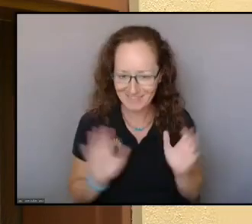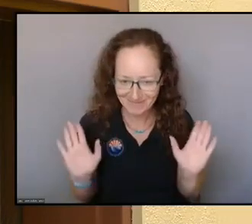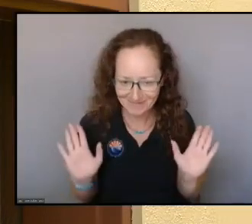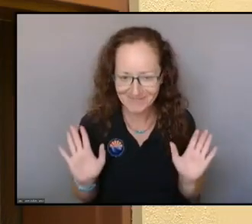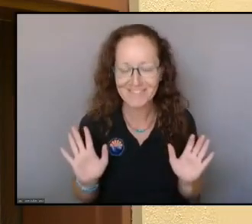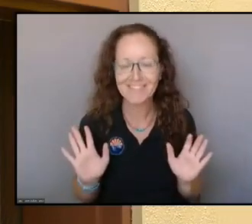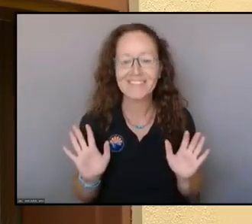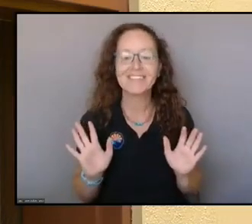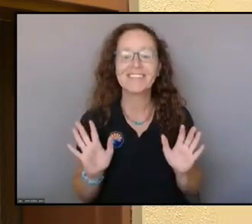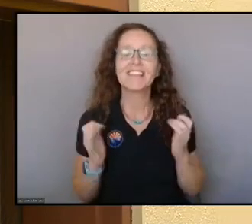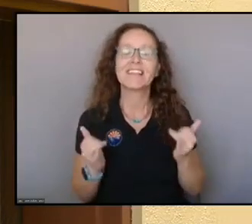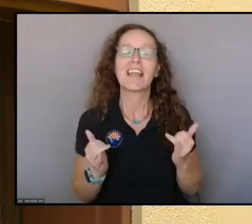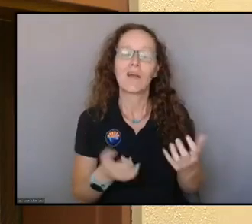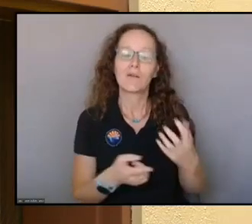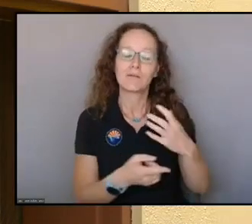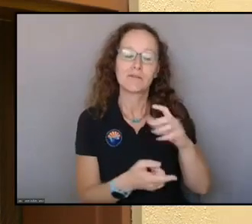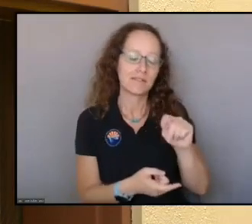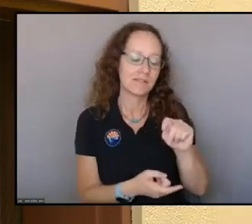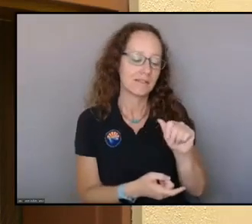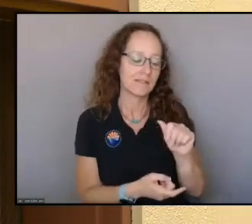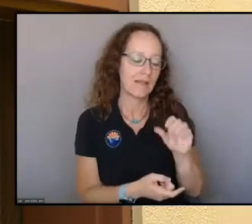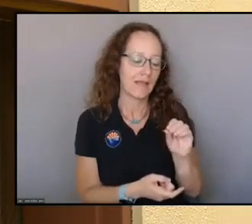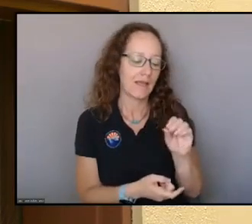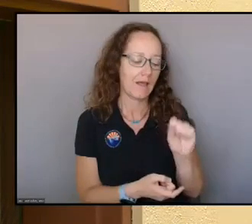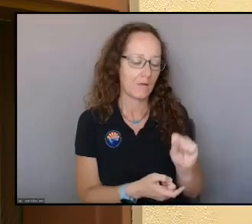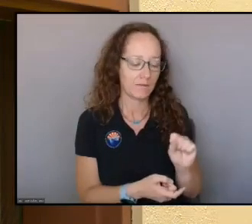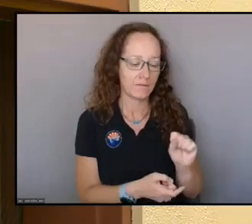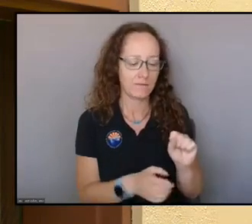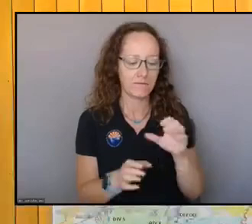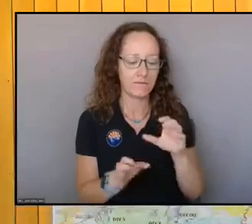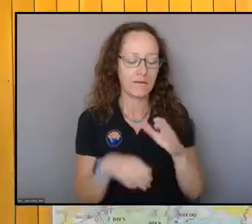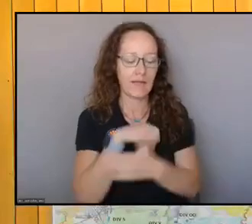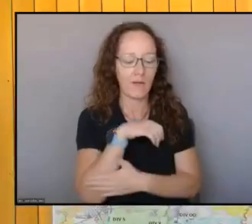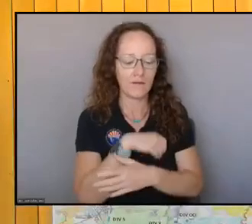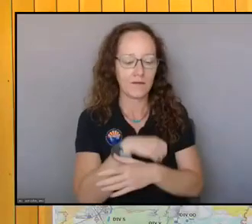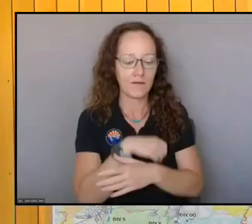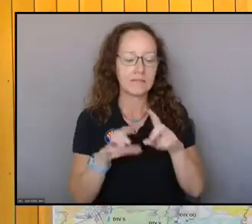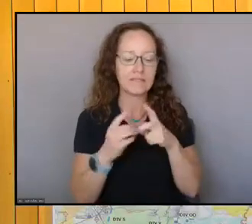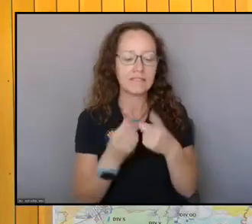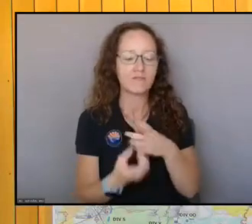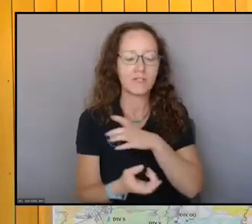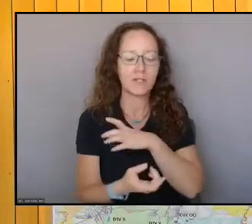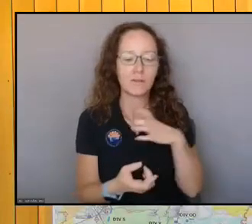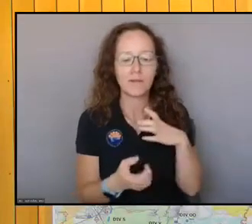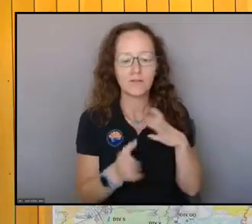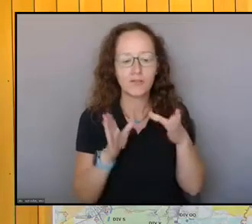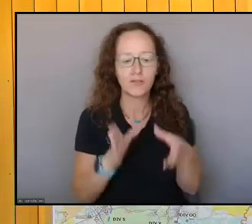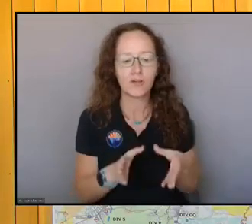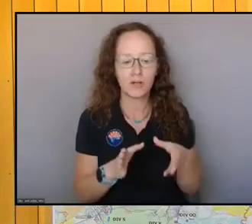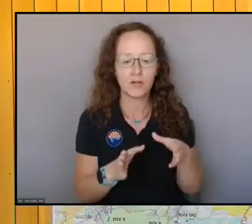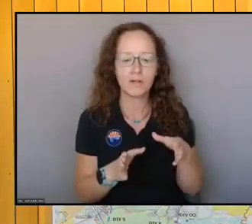I'M GOING TO TURN IT OVER TO TAOS COUNTY COMMISSIONER DISTRICT 5, CANDYCE O'DONNELL. GOOD EVENING, EVERYONE.